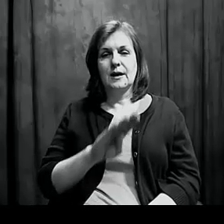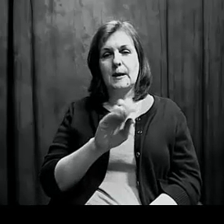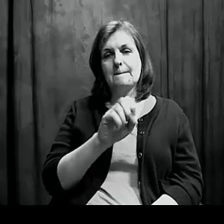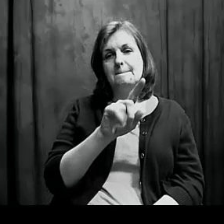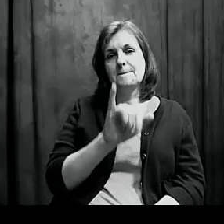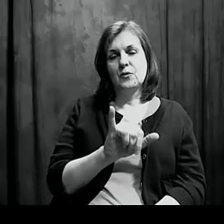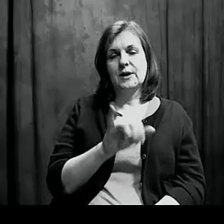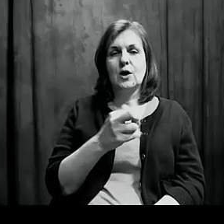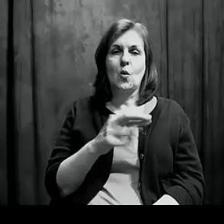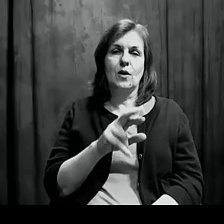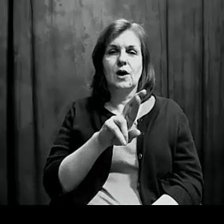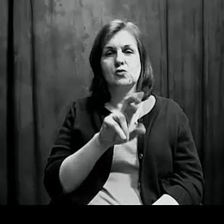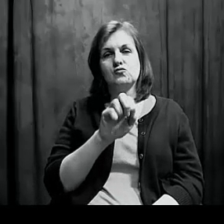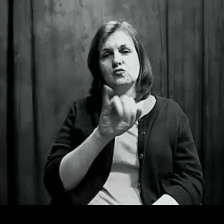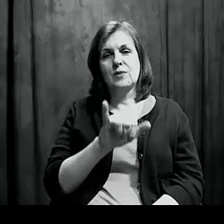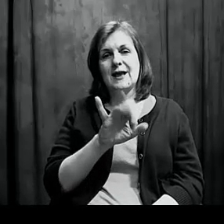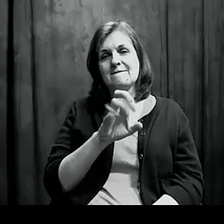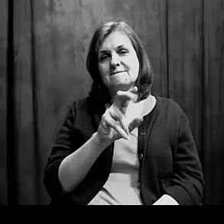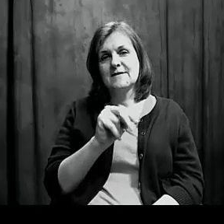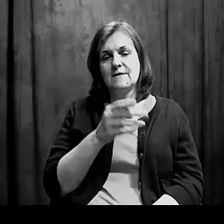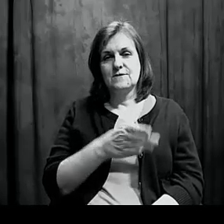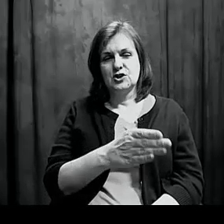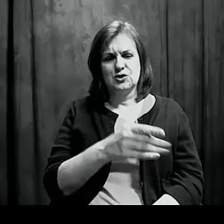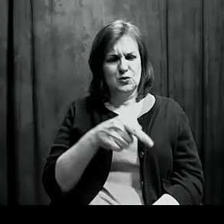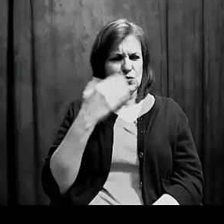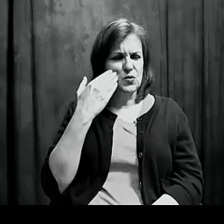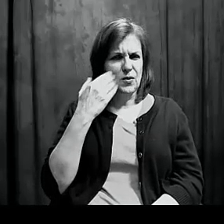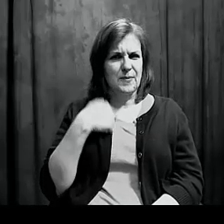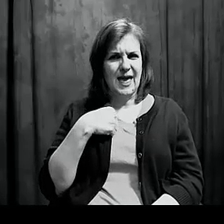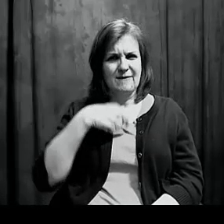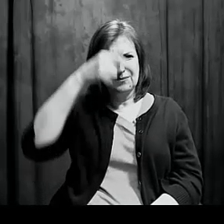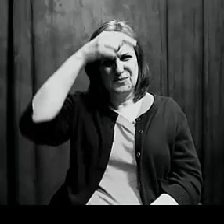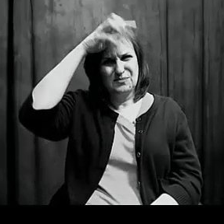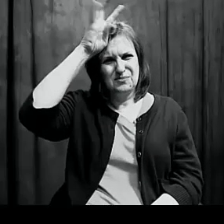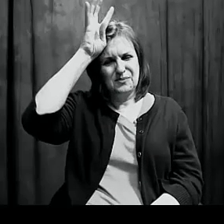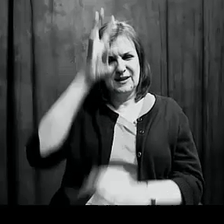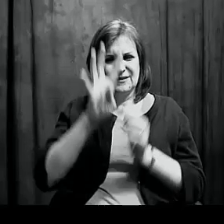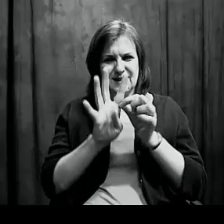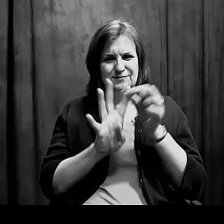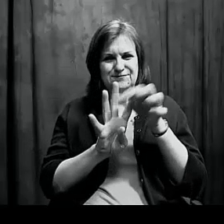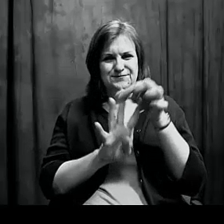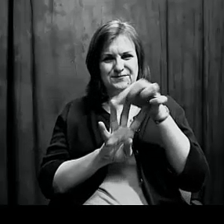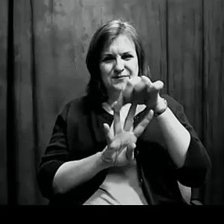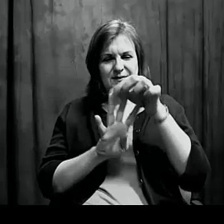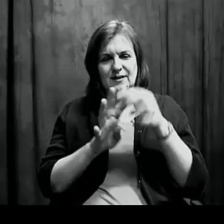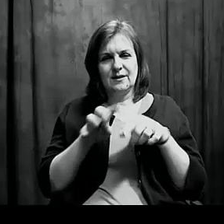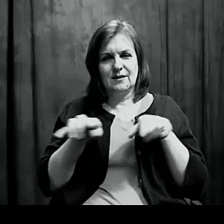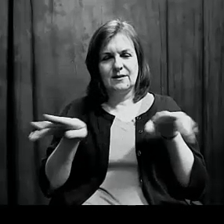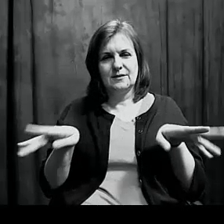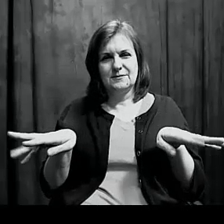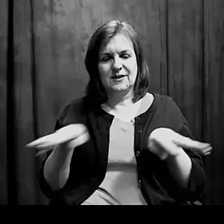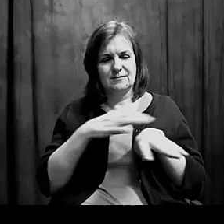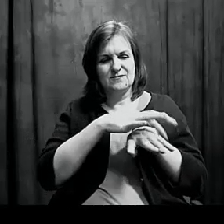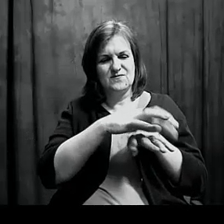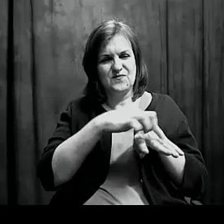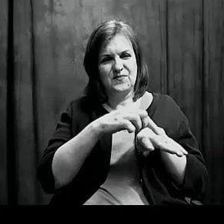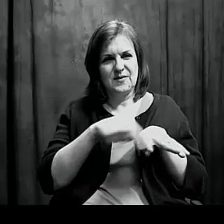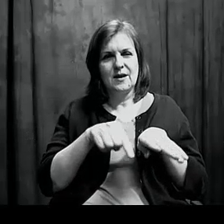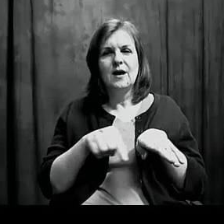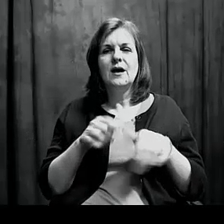so with our bony fish or our ray-finned fish you know them they have these kind of spiky